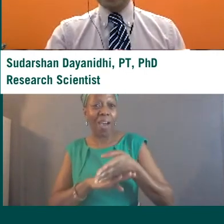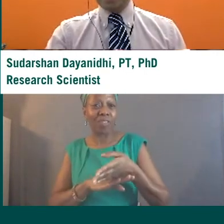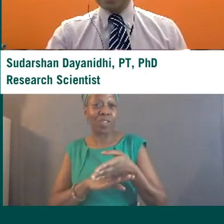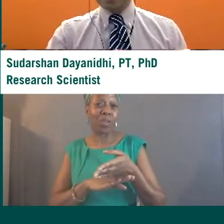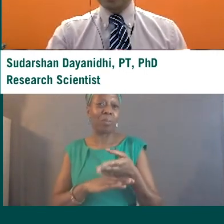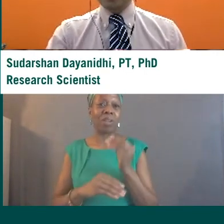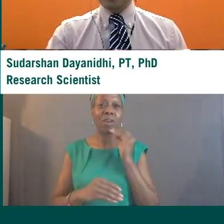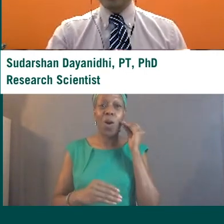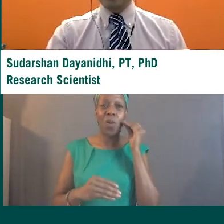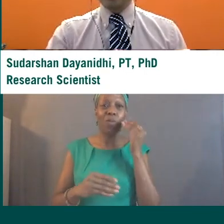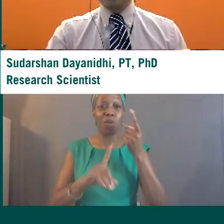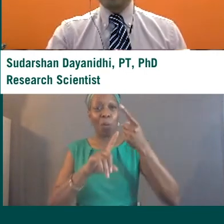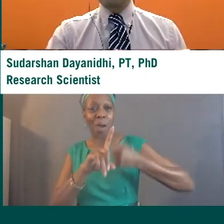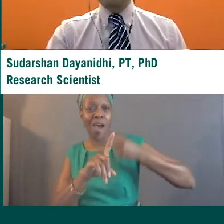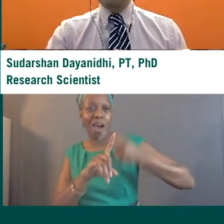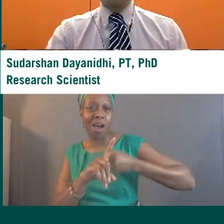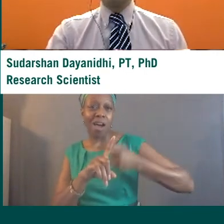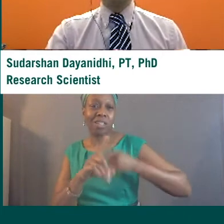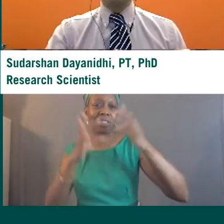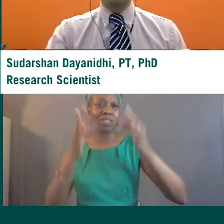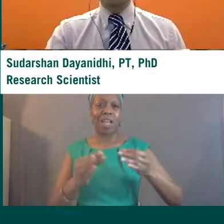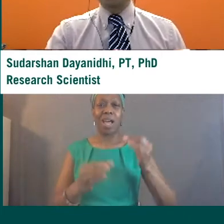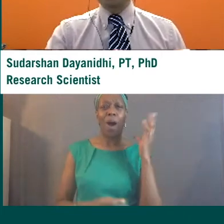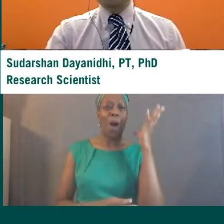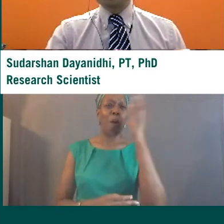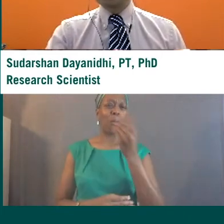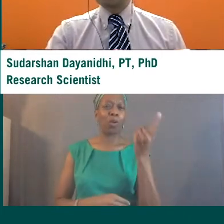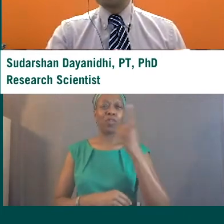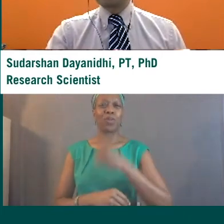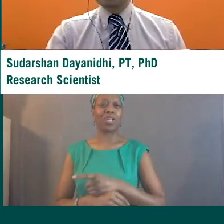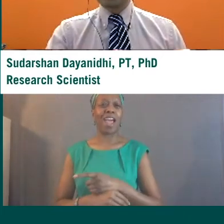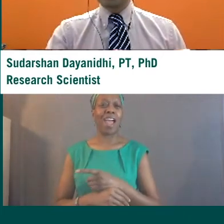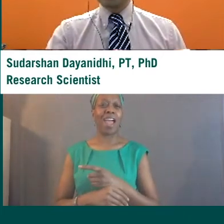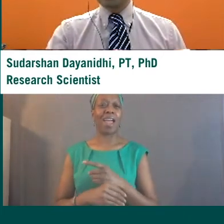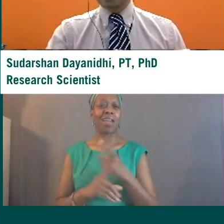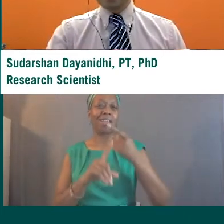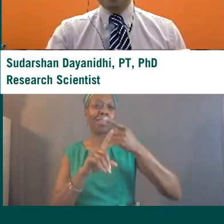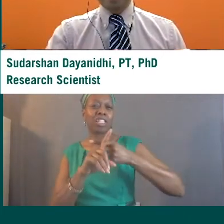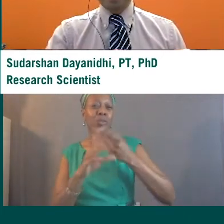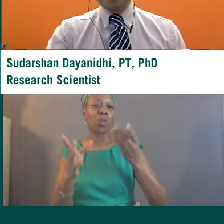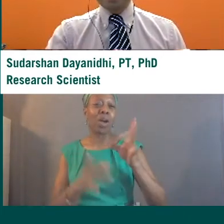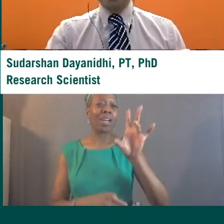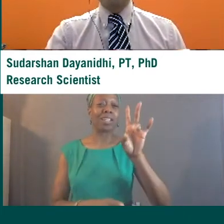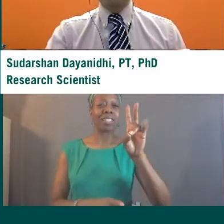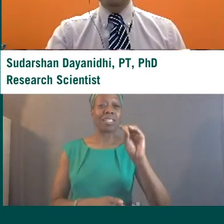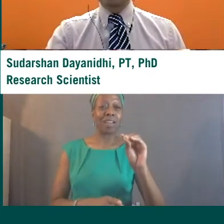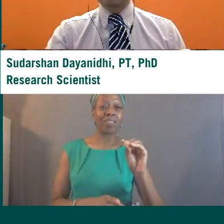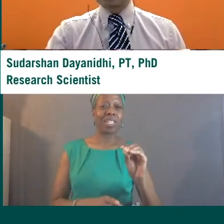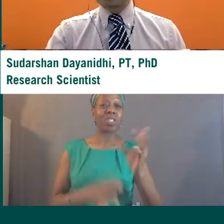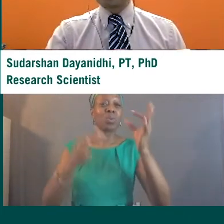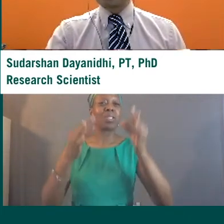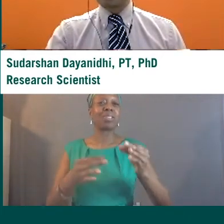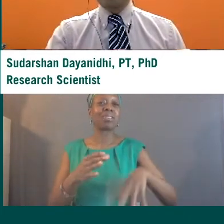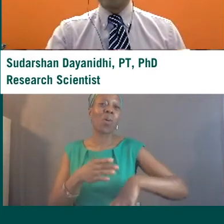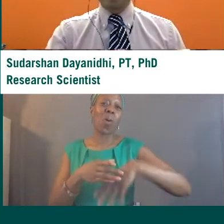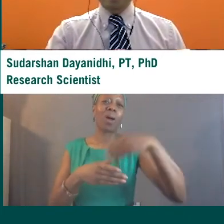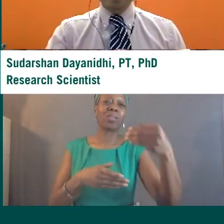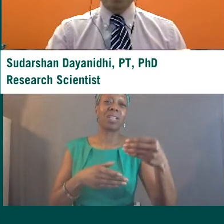Muscles are able to train, to be able to do all kinds of heroic activities, like triathlons and marathons